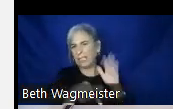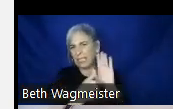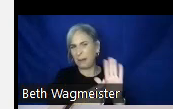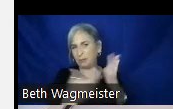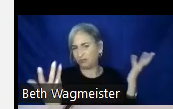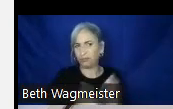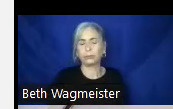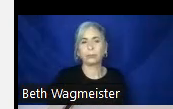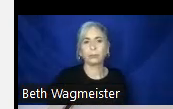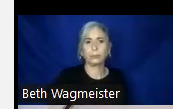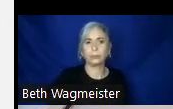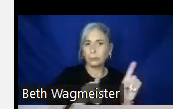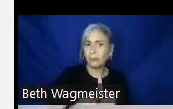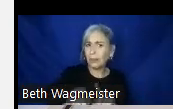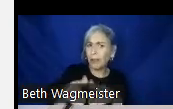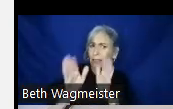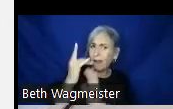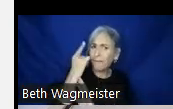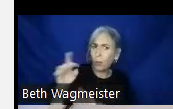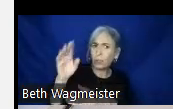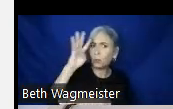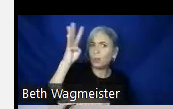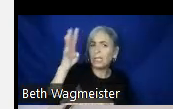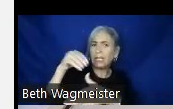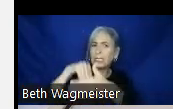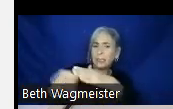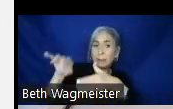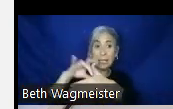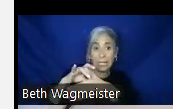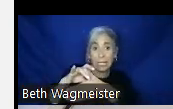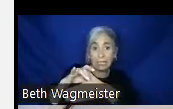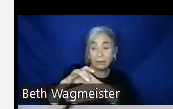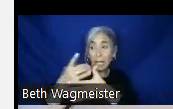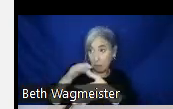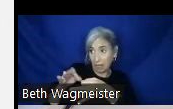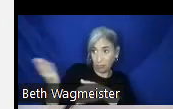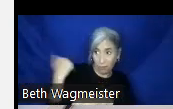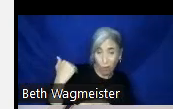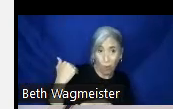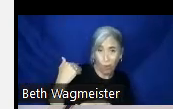Does it allow for creating the content? As I mentioned earlier. An image field with